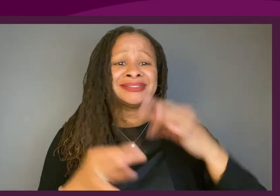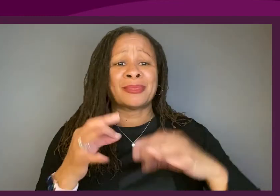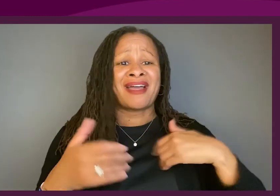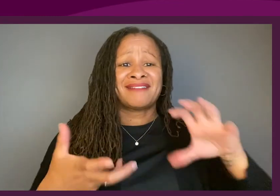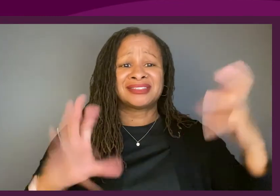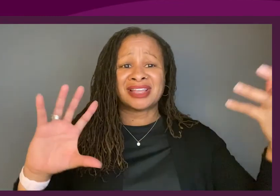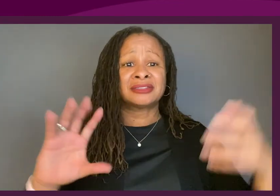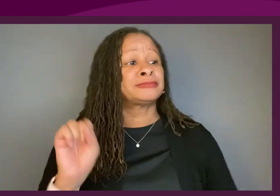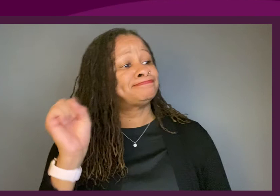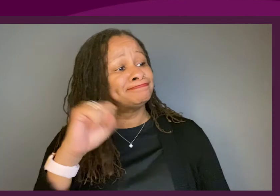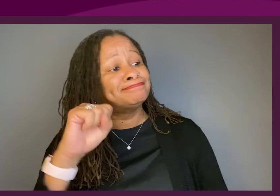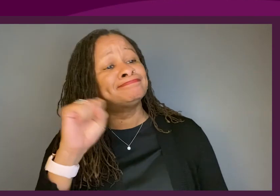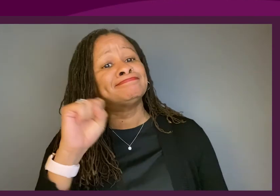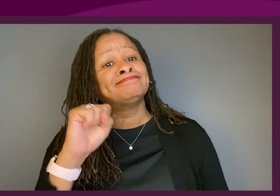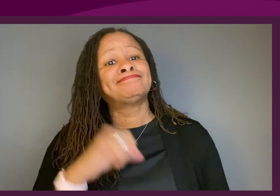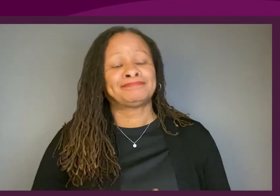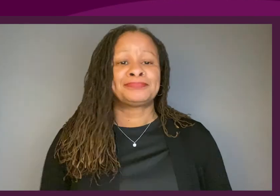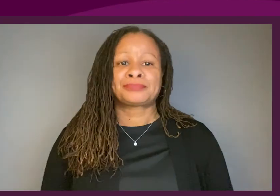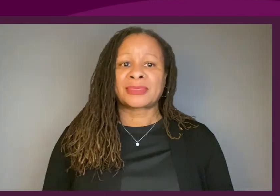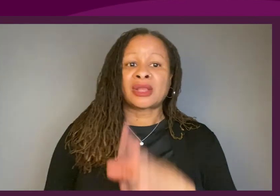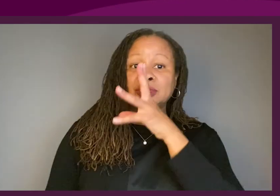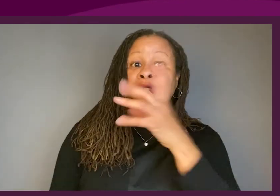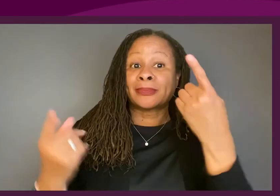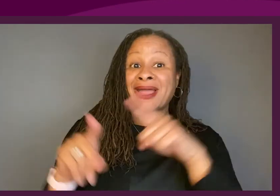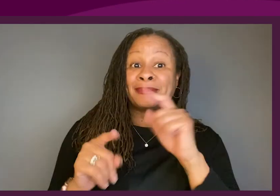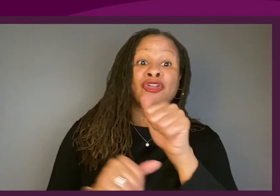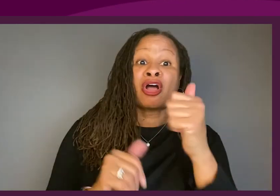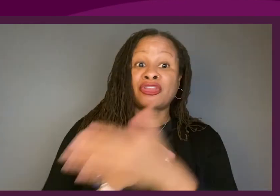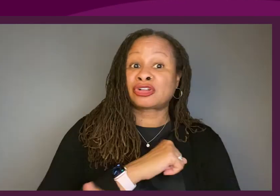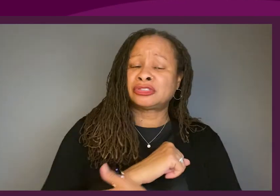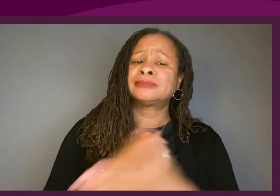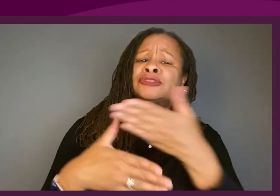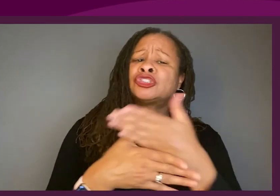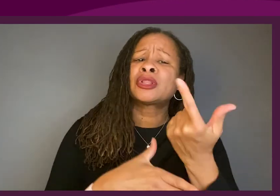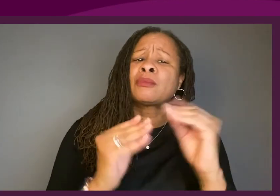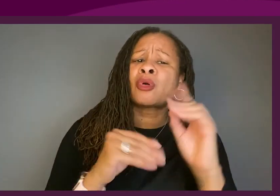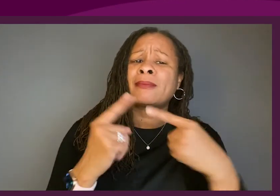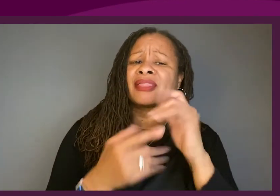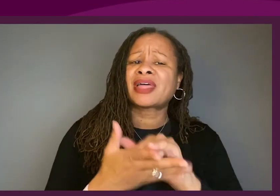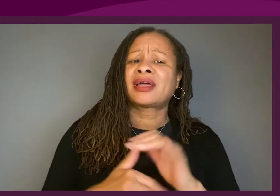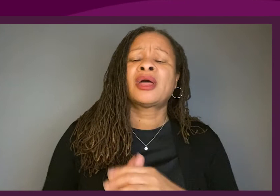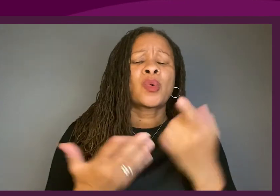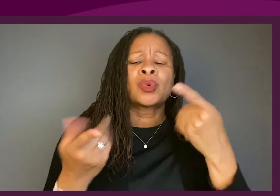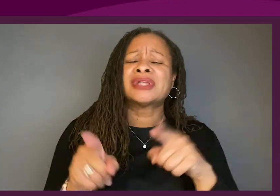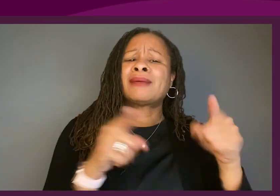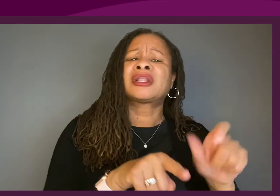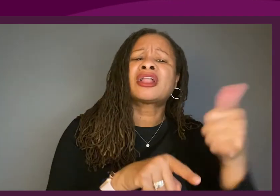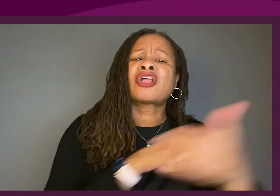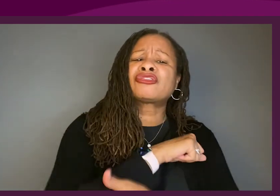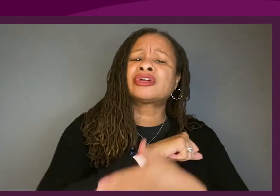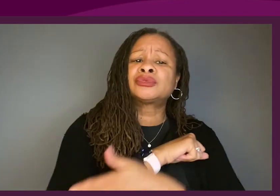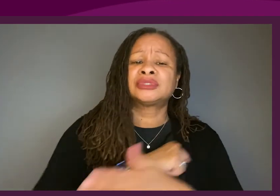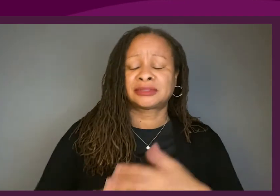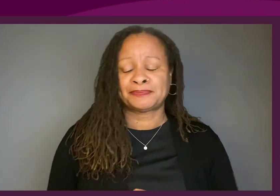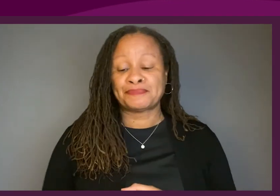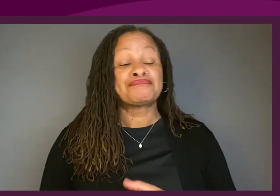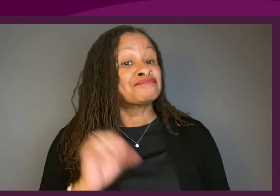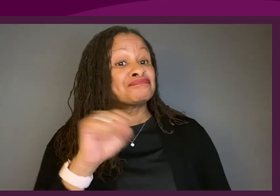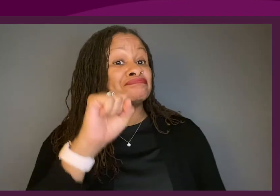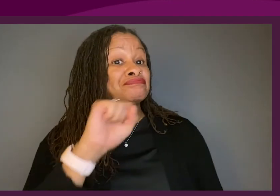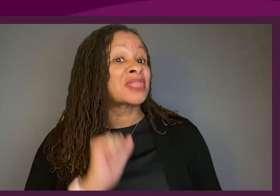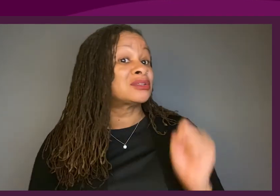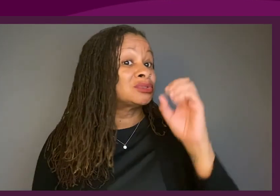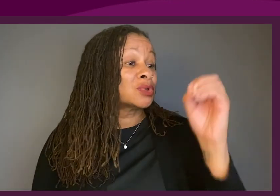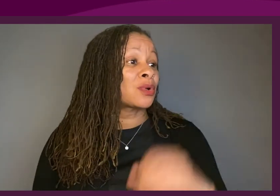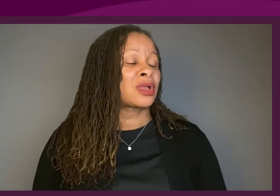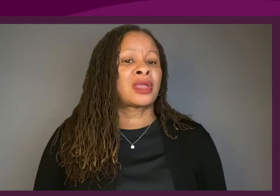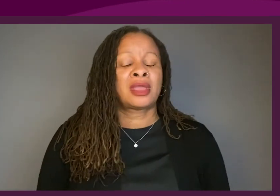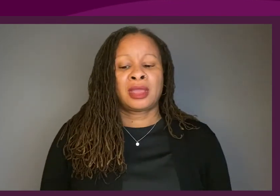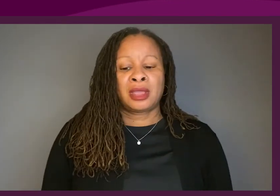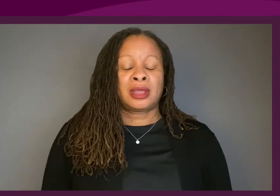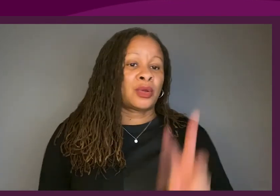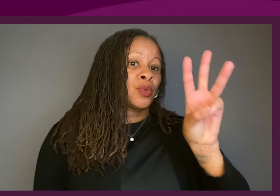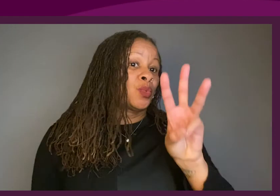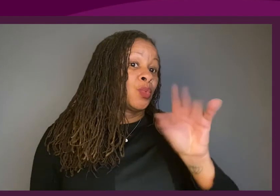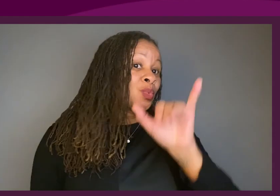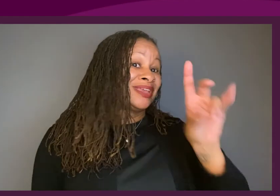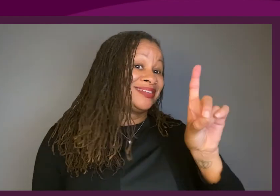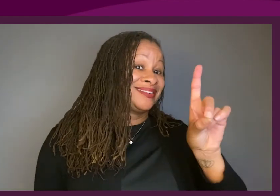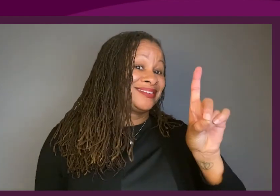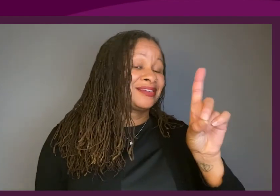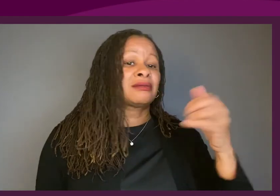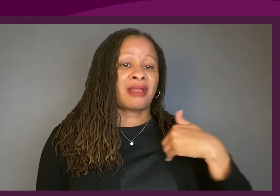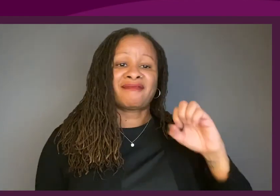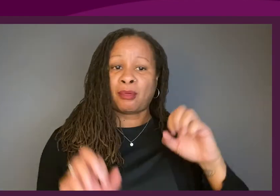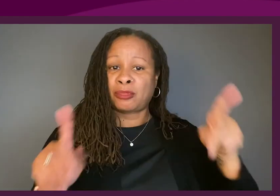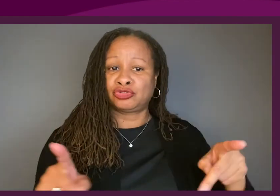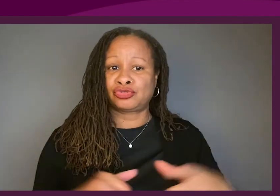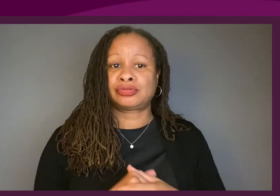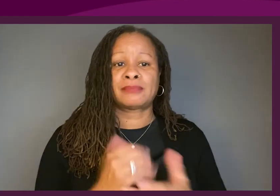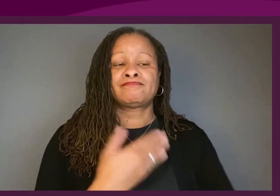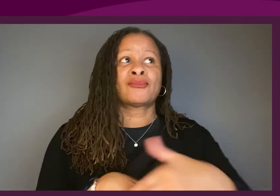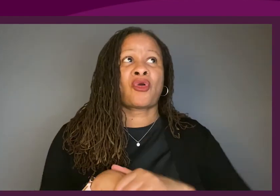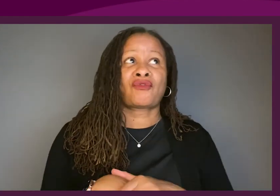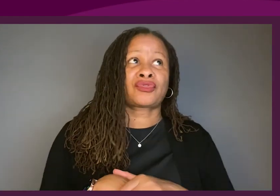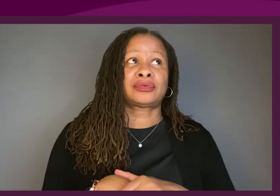WID has had the opportunity over the past couple of years to be at more and more tables